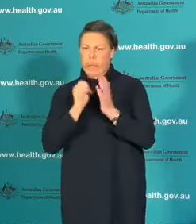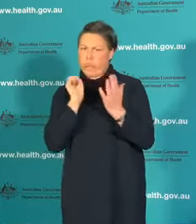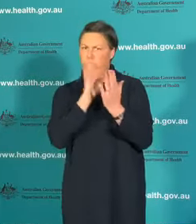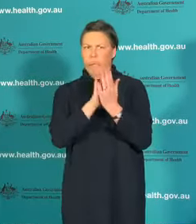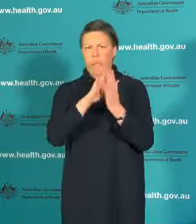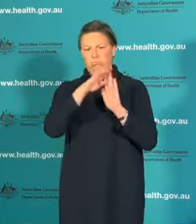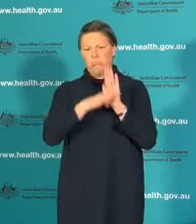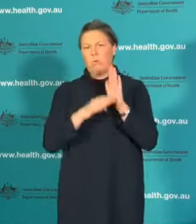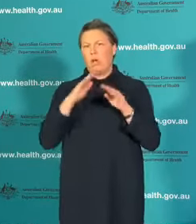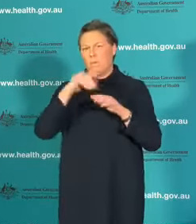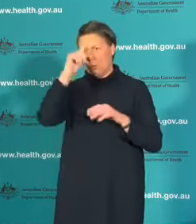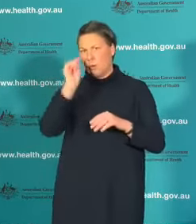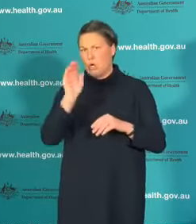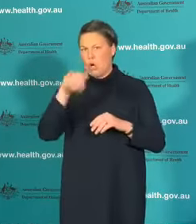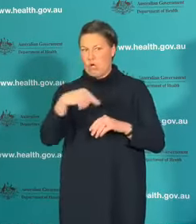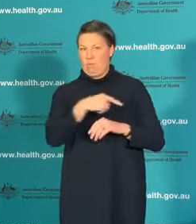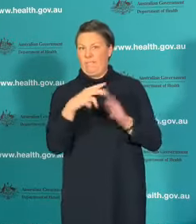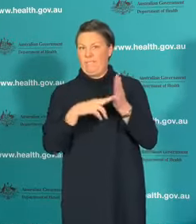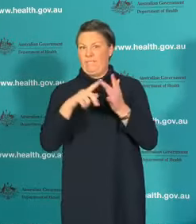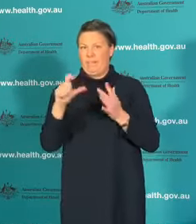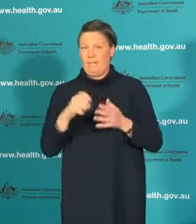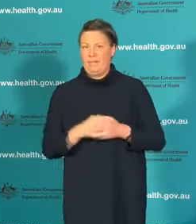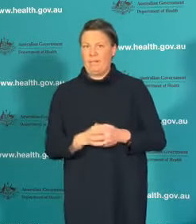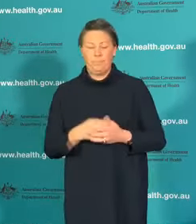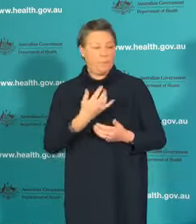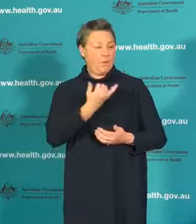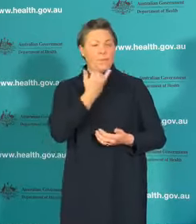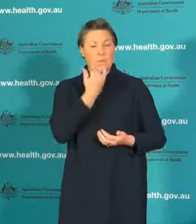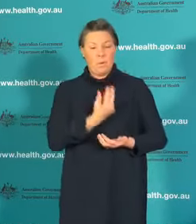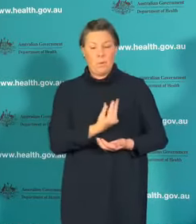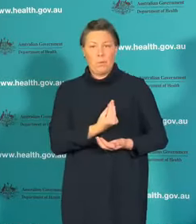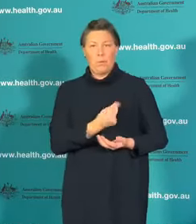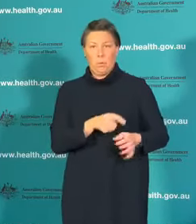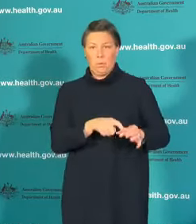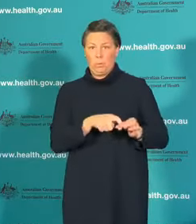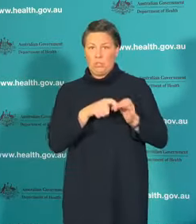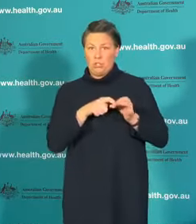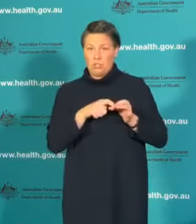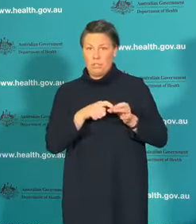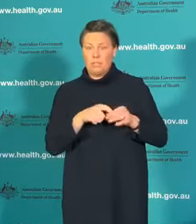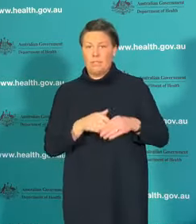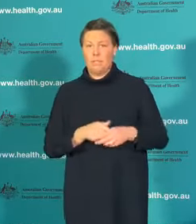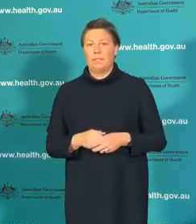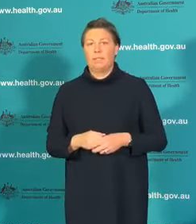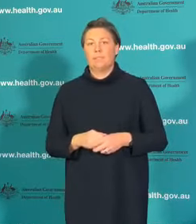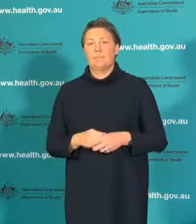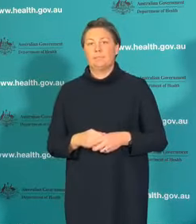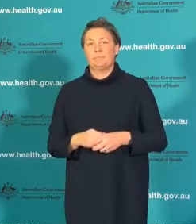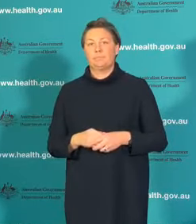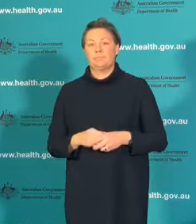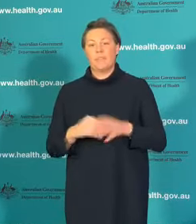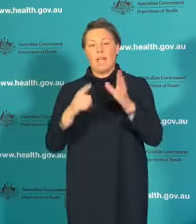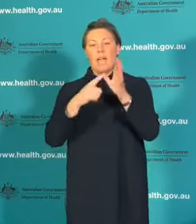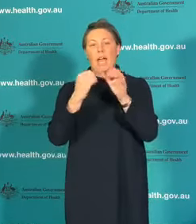Reporter: Thank you, professor. I did just have a number of questions. Firstly we- the Aged Care Royal Commission have been told